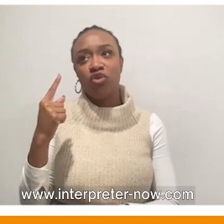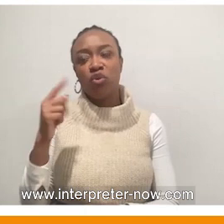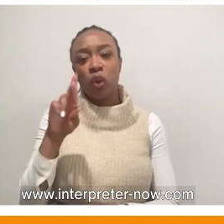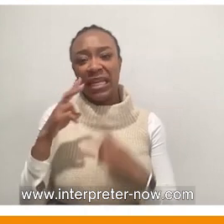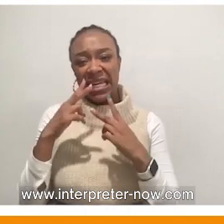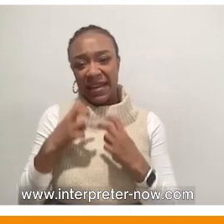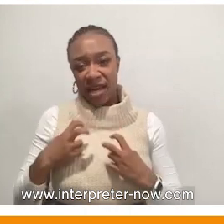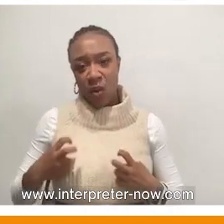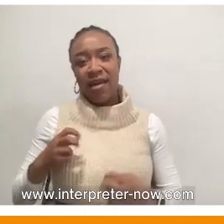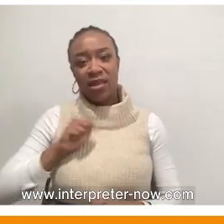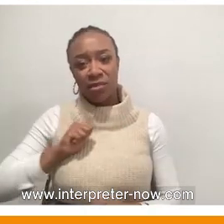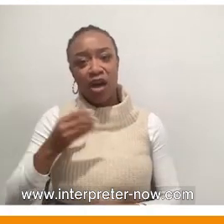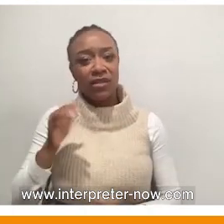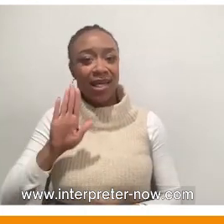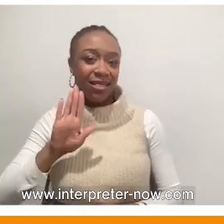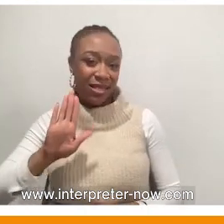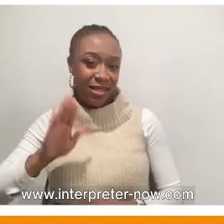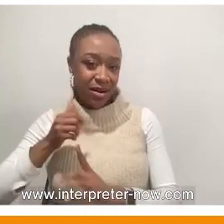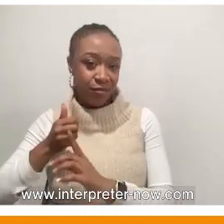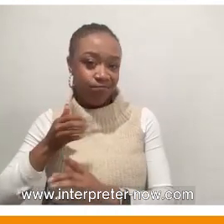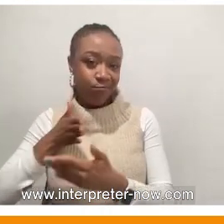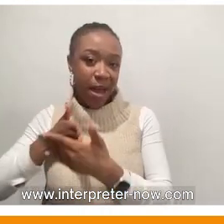I think everyone needs to really reevaluate their biases.